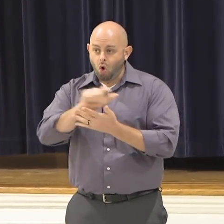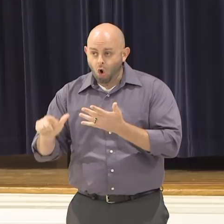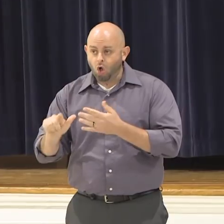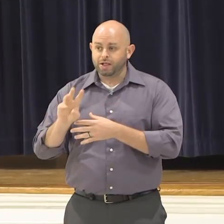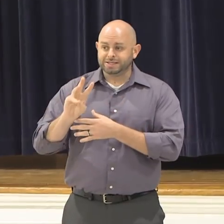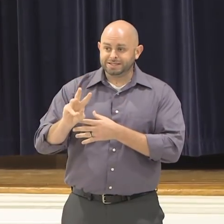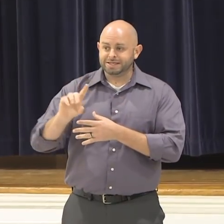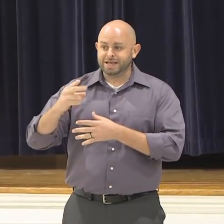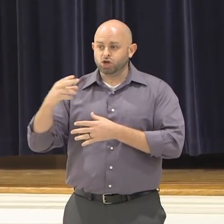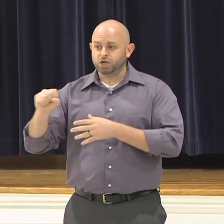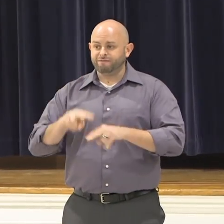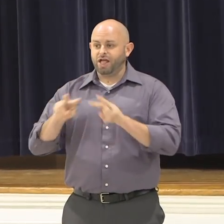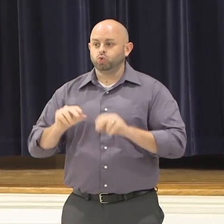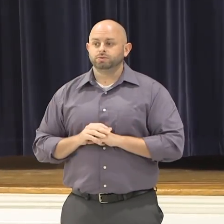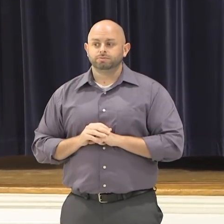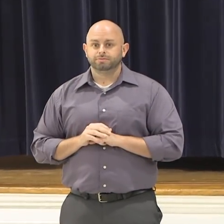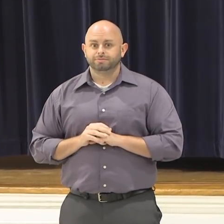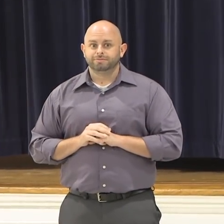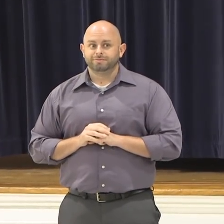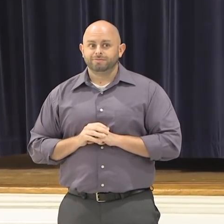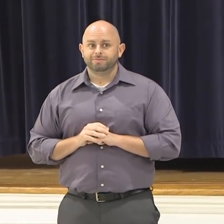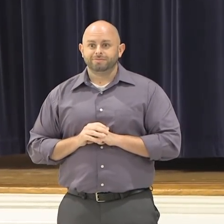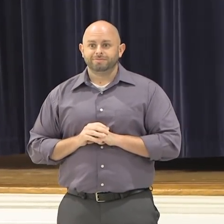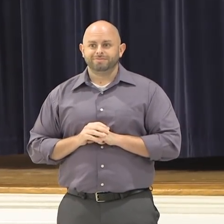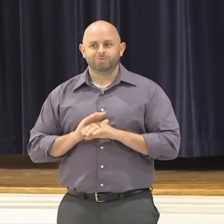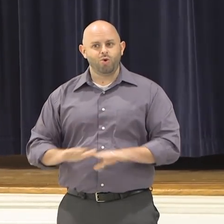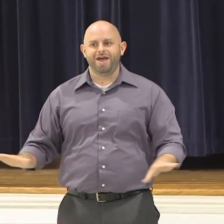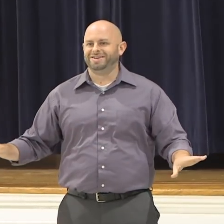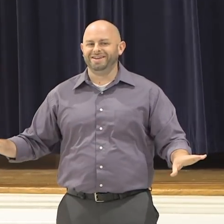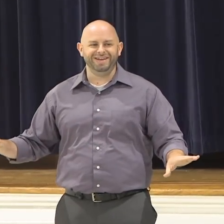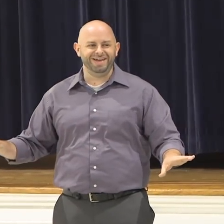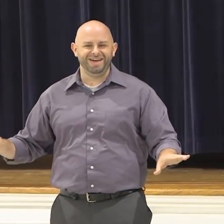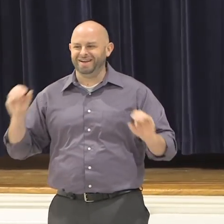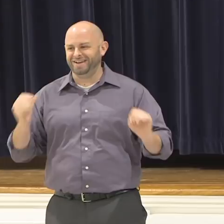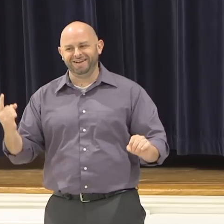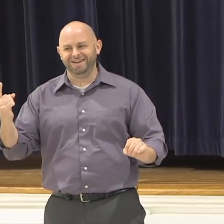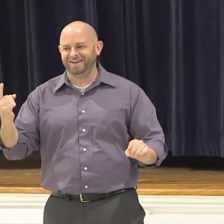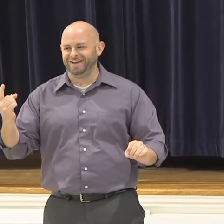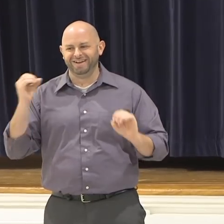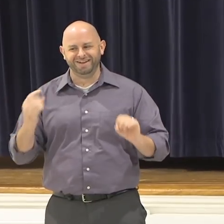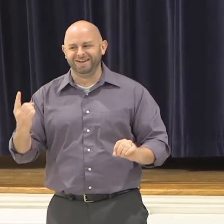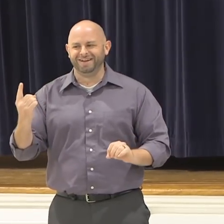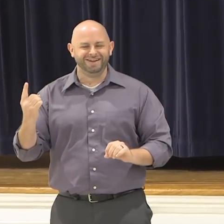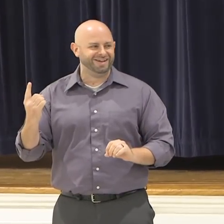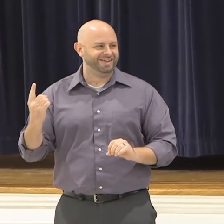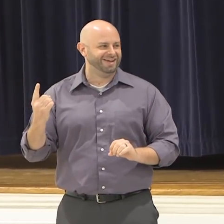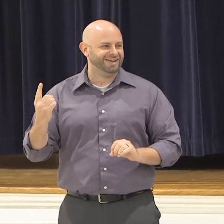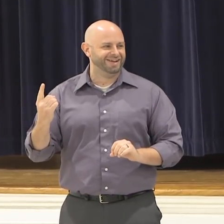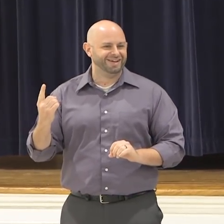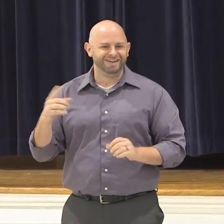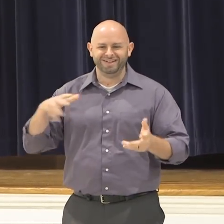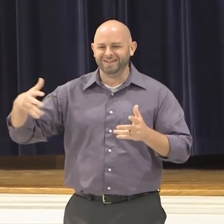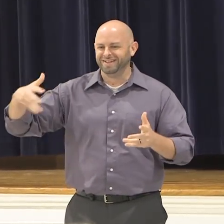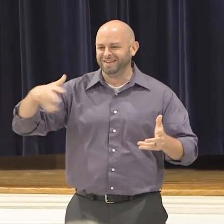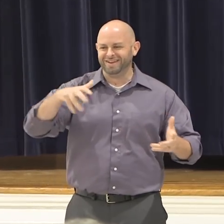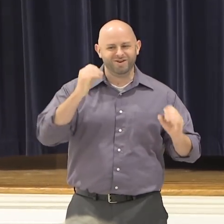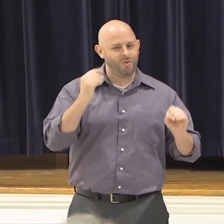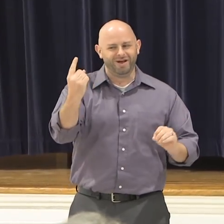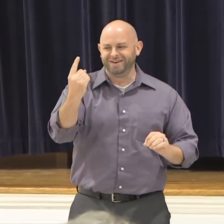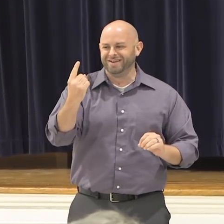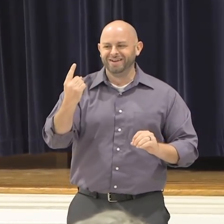DHHS values who can name all six all right all right can you name three of